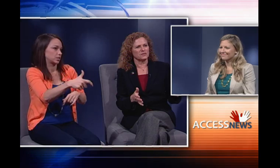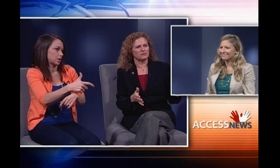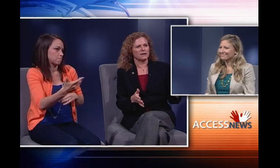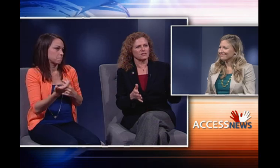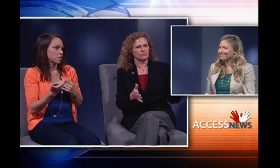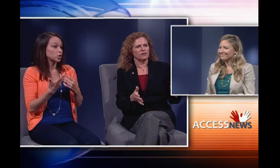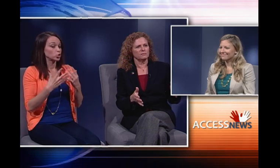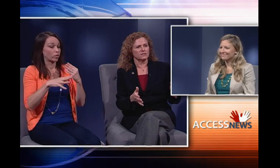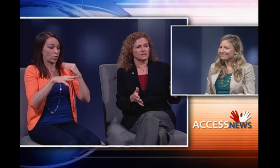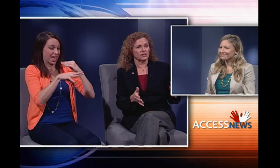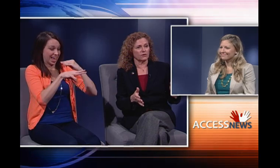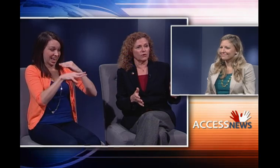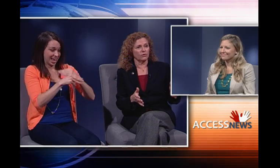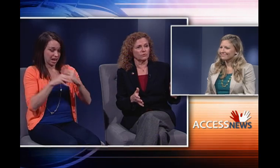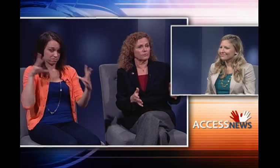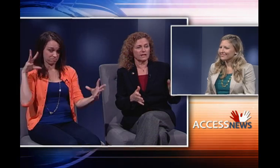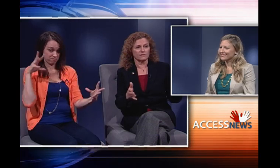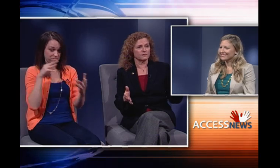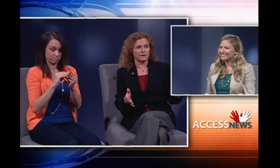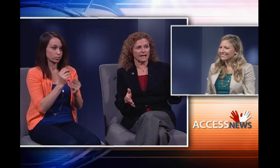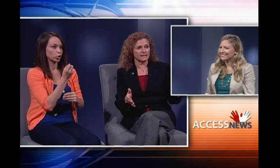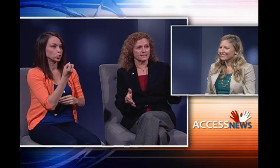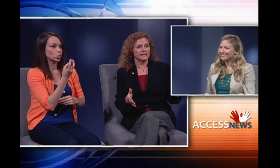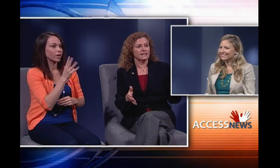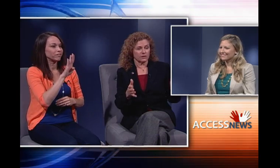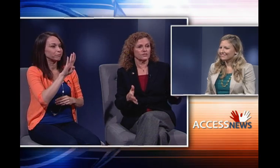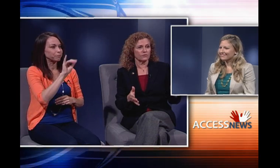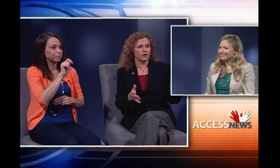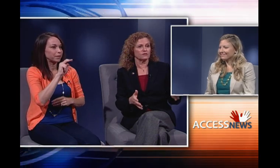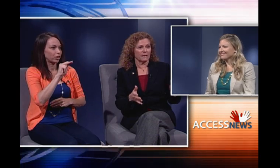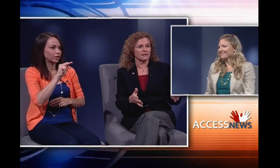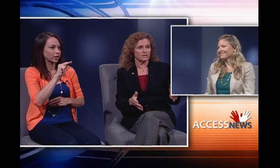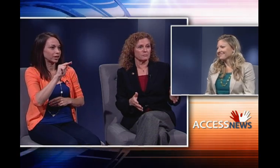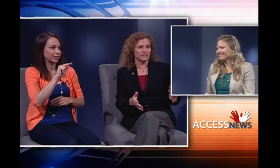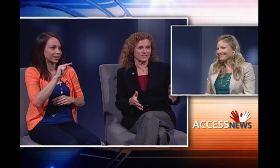there's about a $12 billion hole right off the bat in our so-called balanced budget.